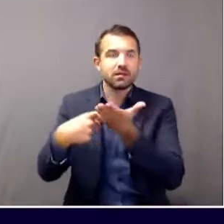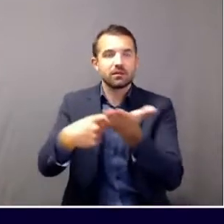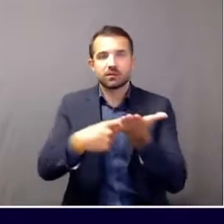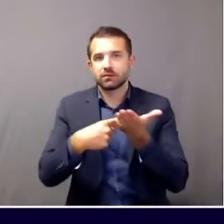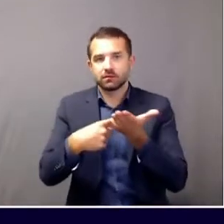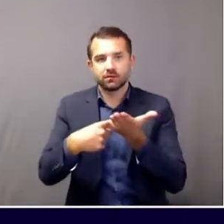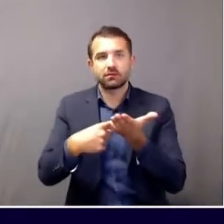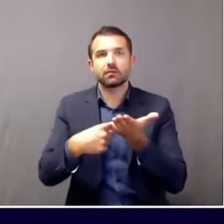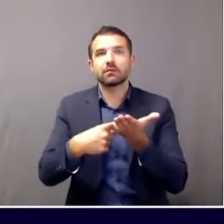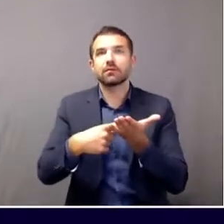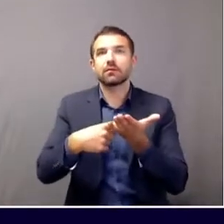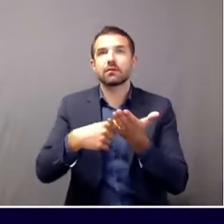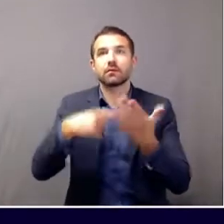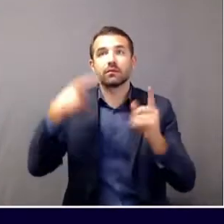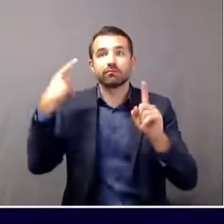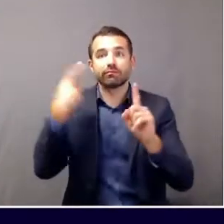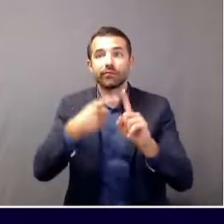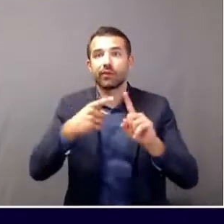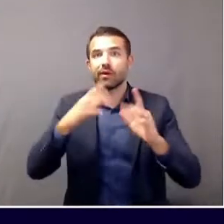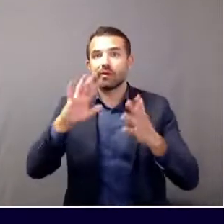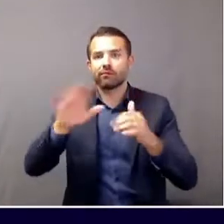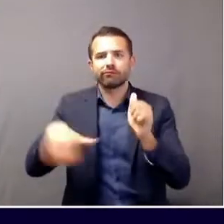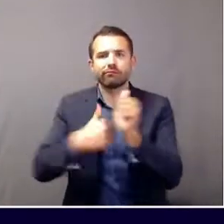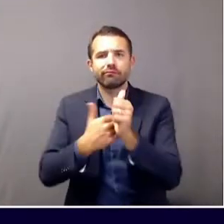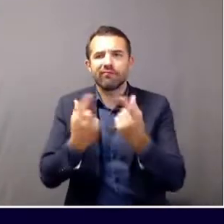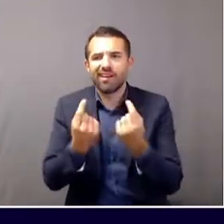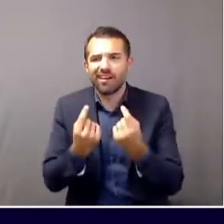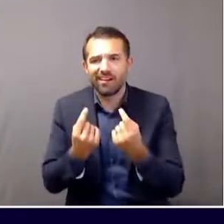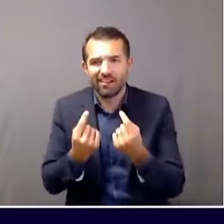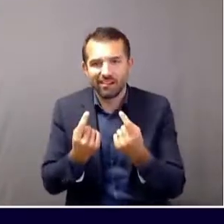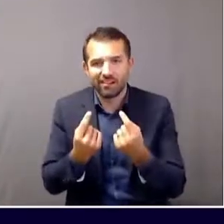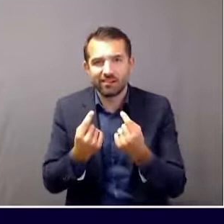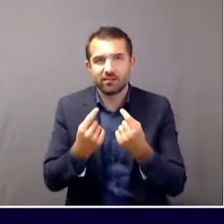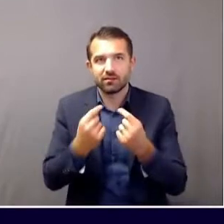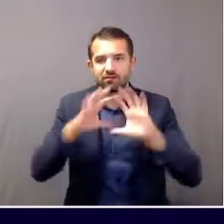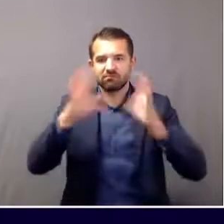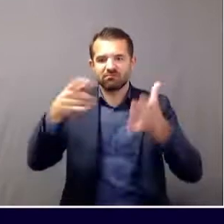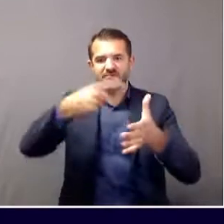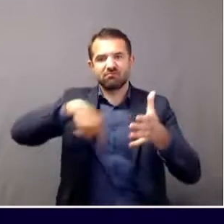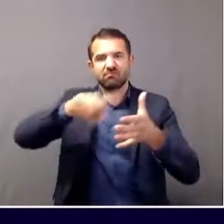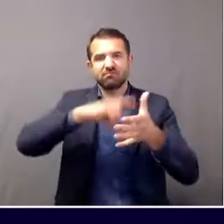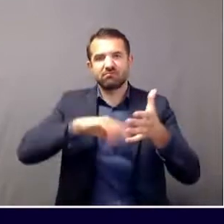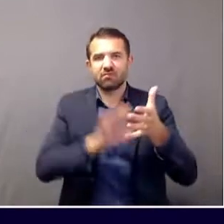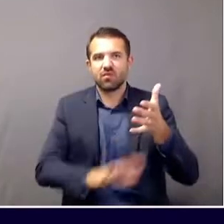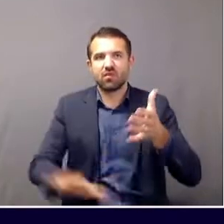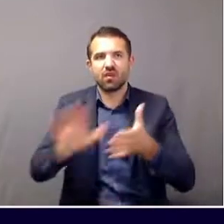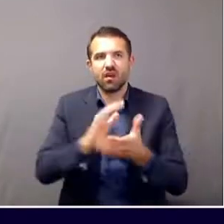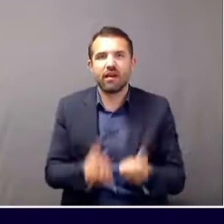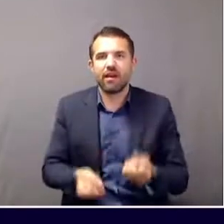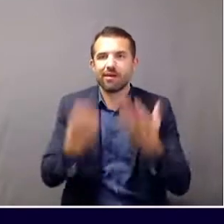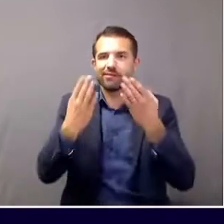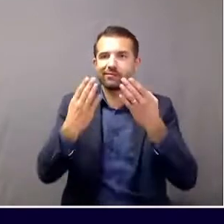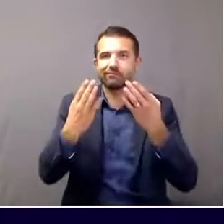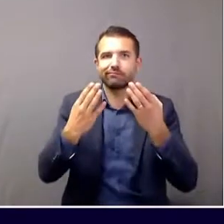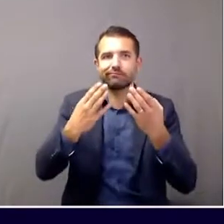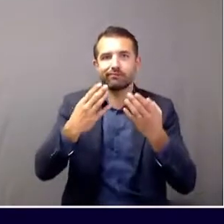those numbers there are roughly a hundred and eighty thousand or so children in public schools